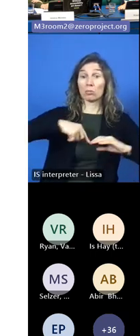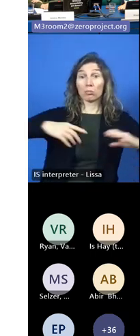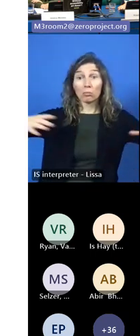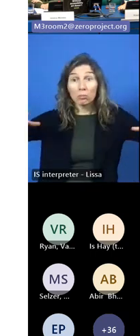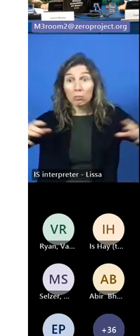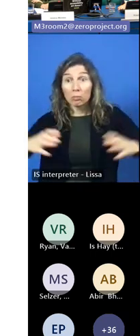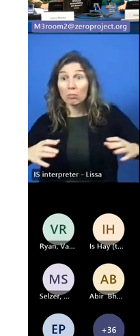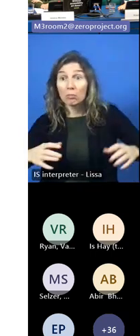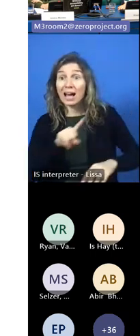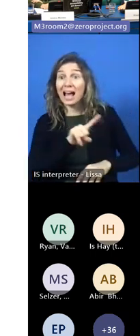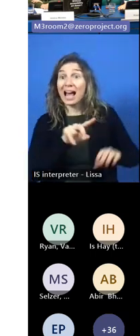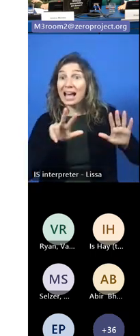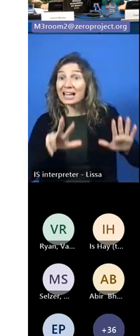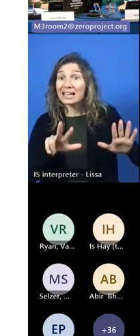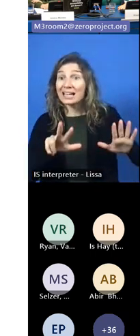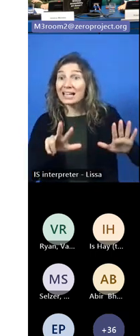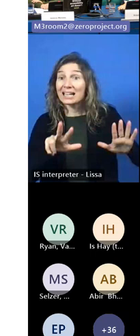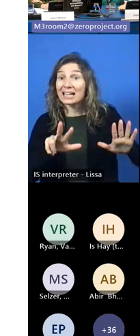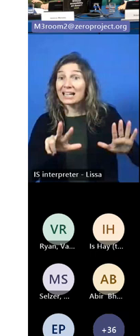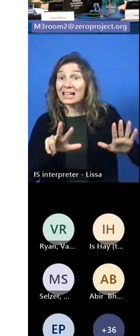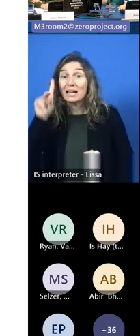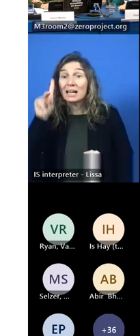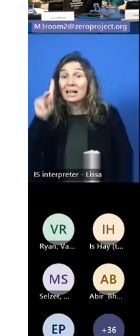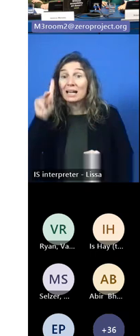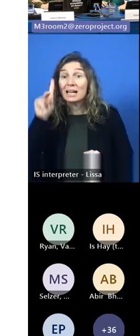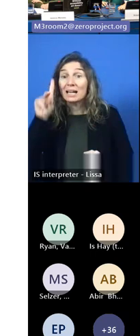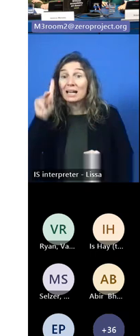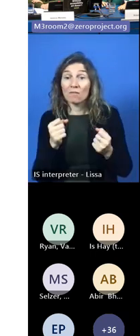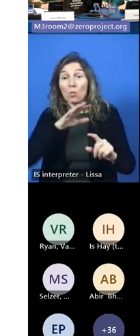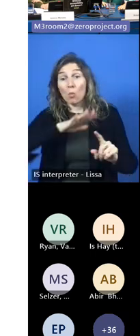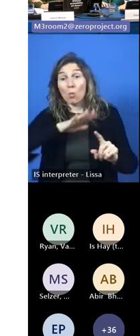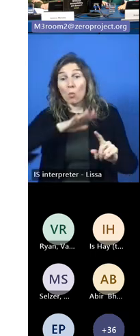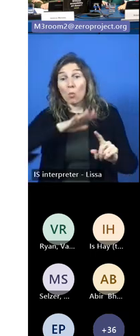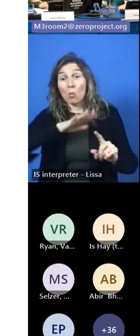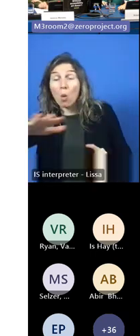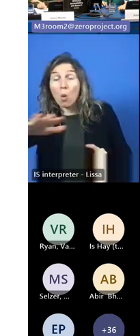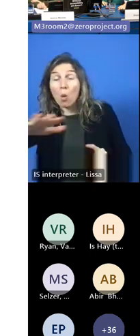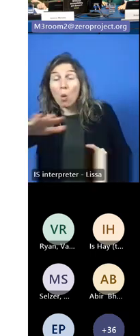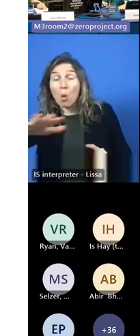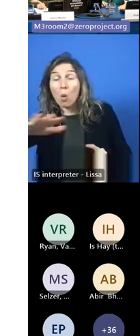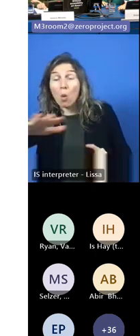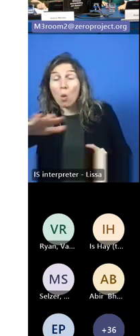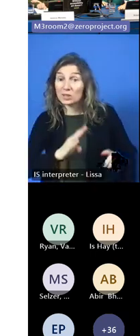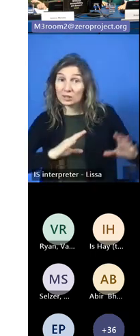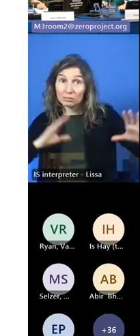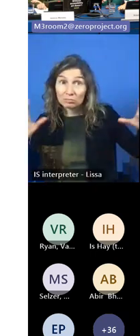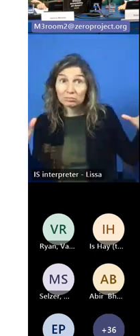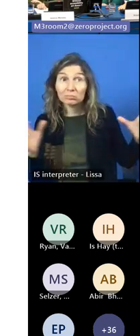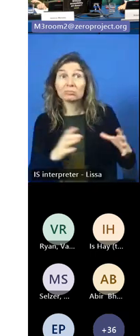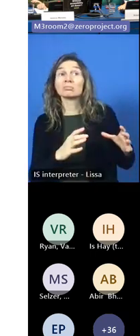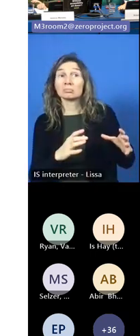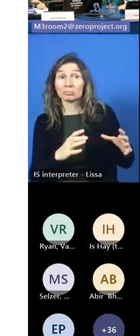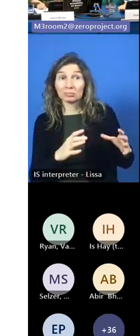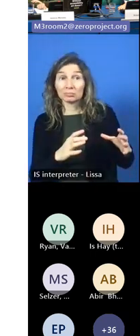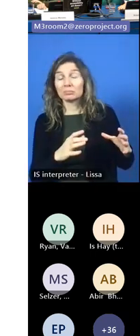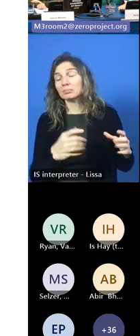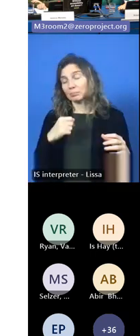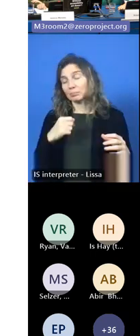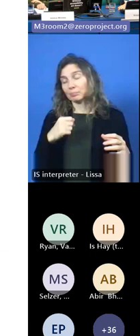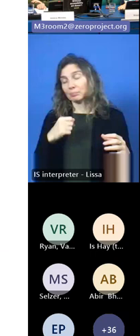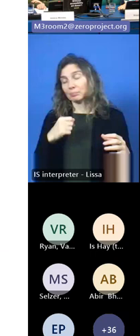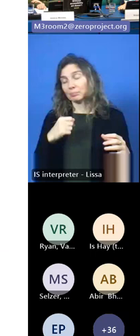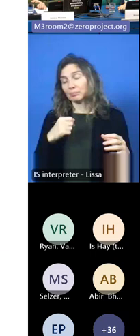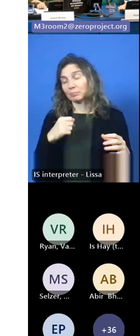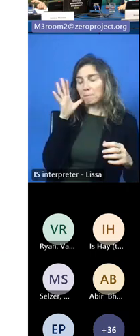from all over the country, all over Brazil. JÉSSICA MENDES: (Language Unknown to Captioner)